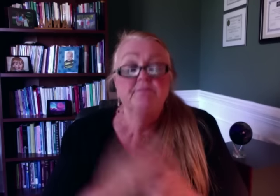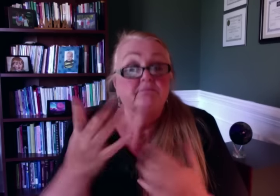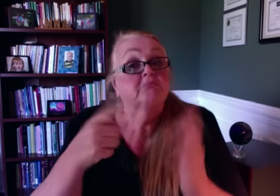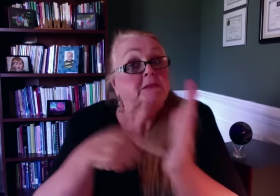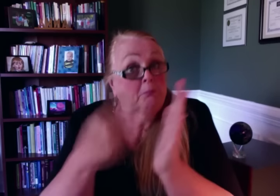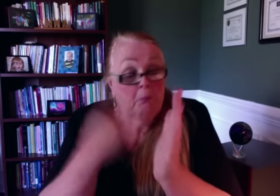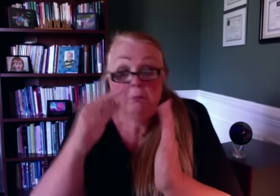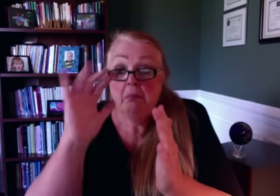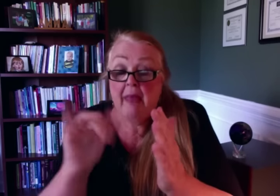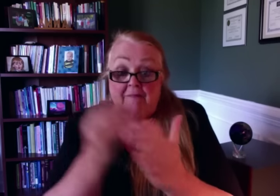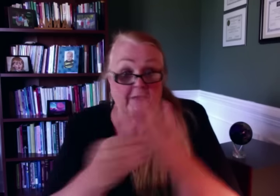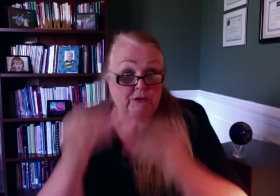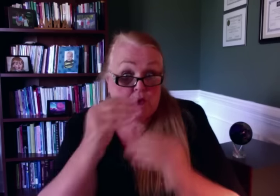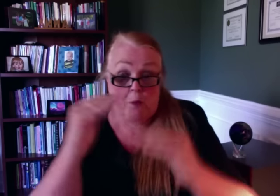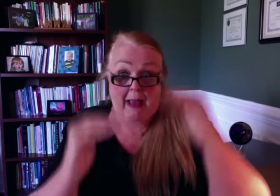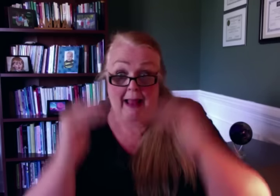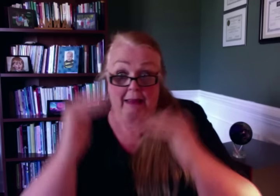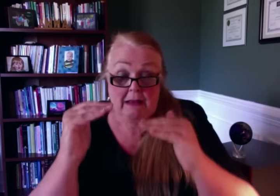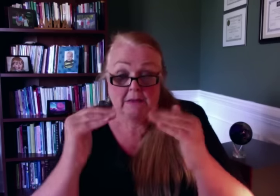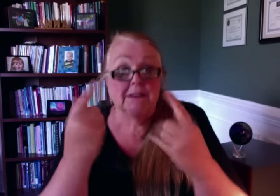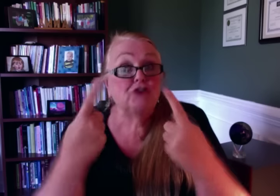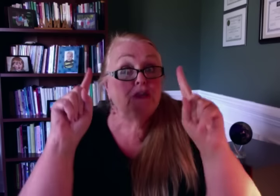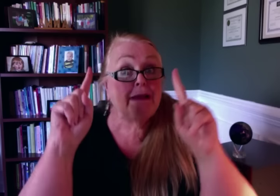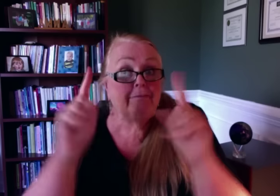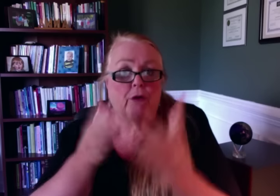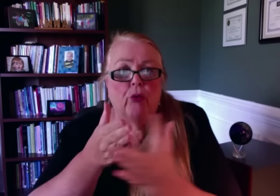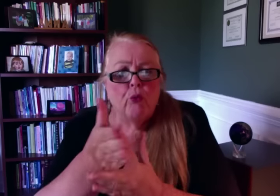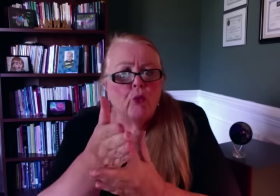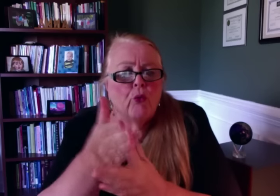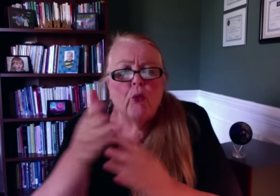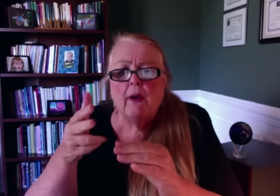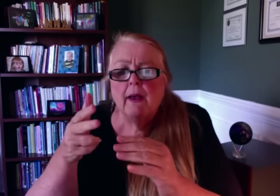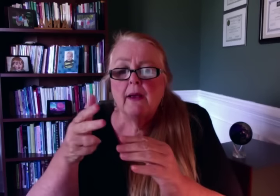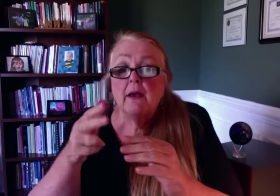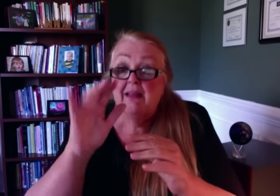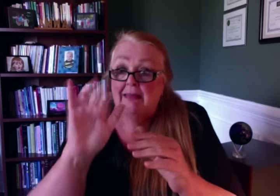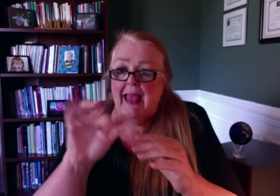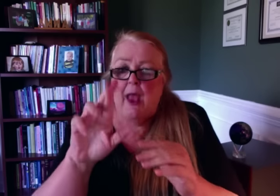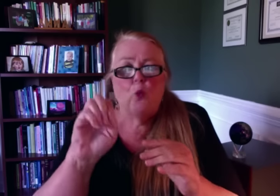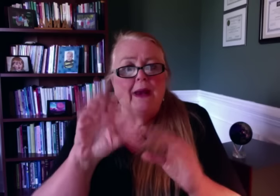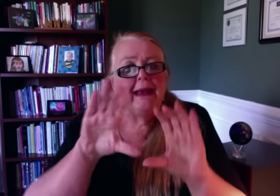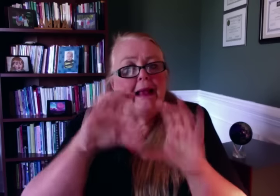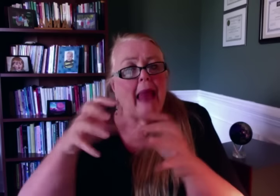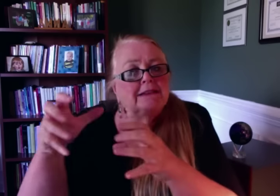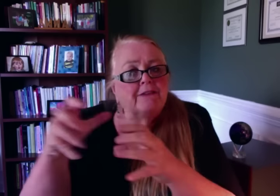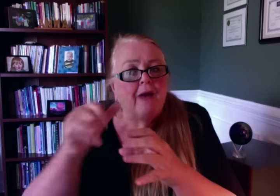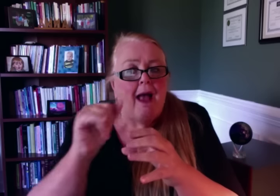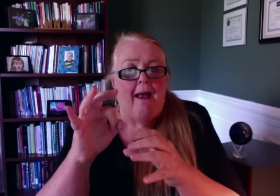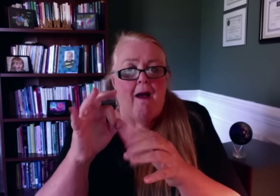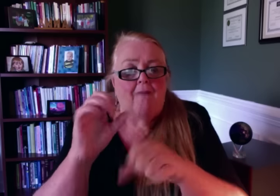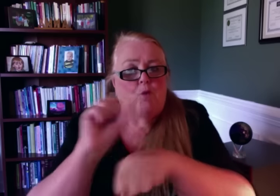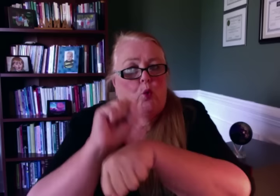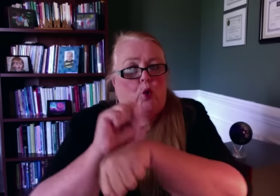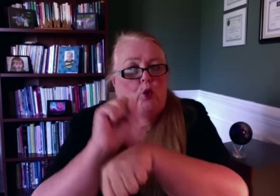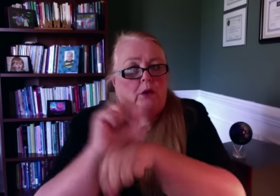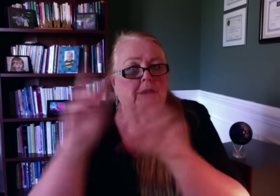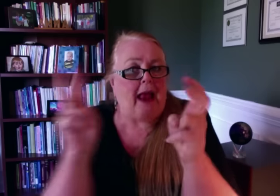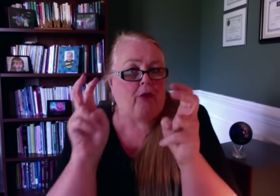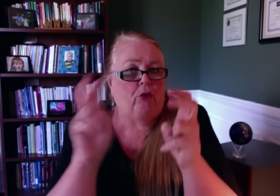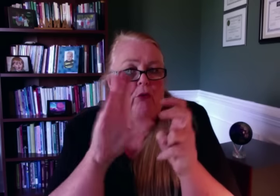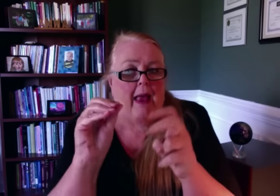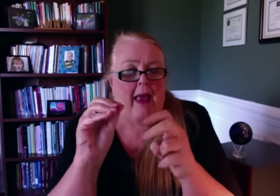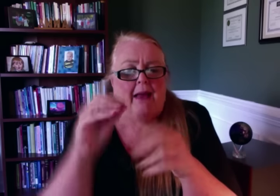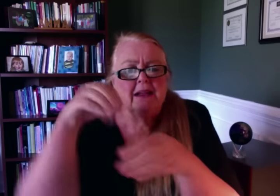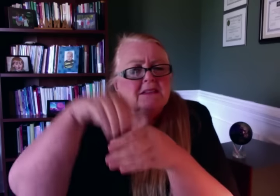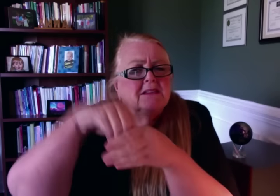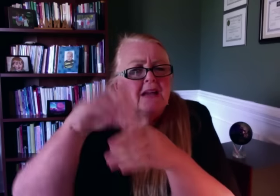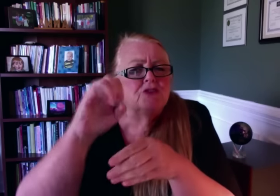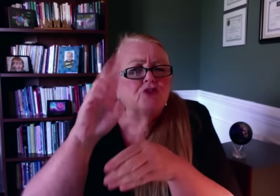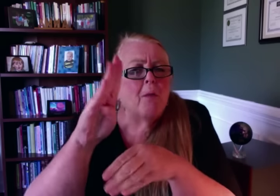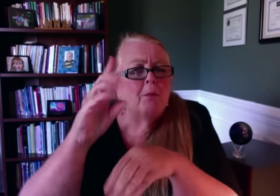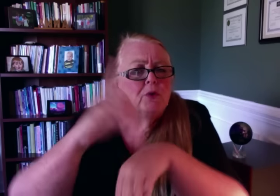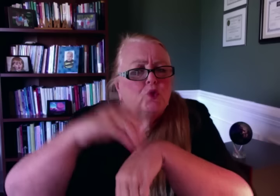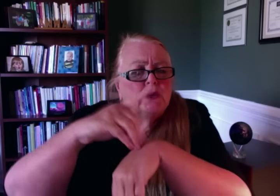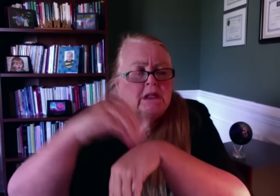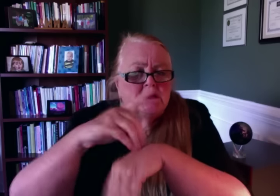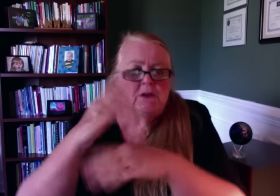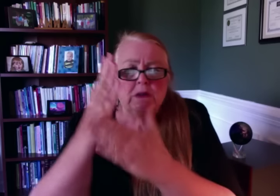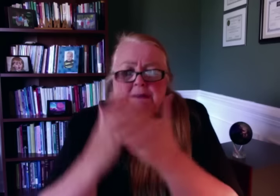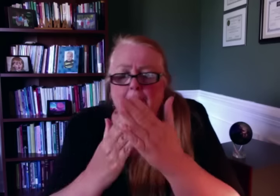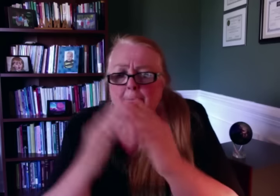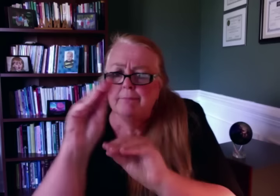Some cuts were made through the process of reclassifying positions based on consistent